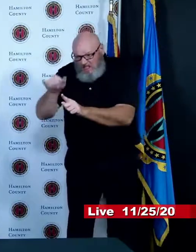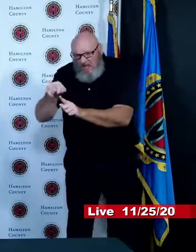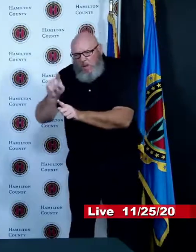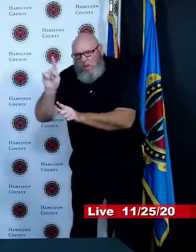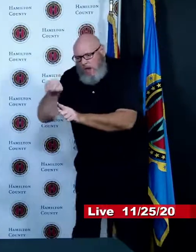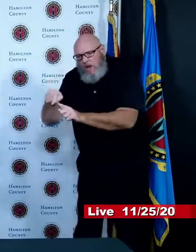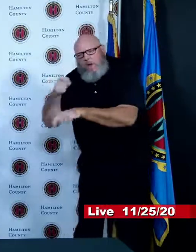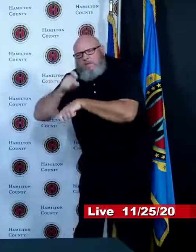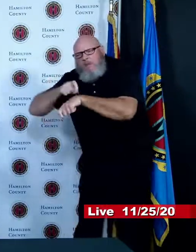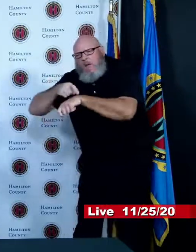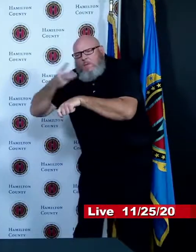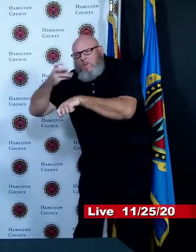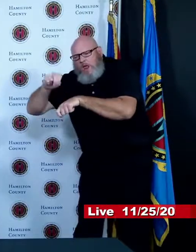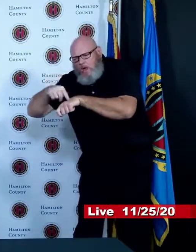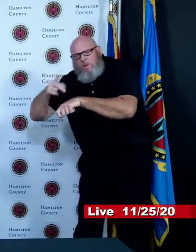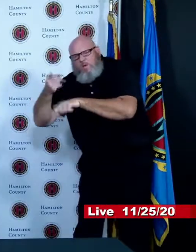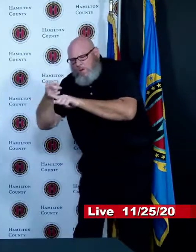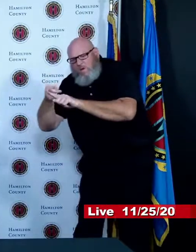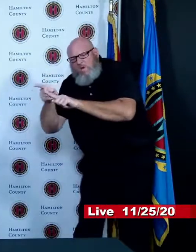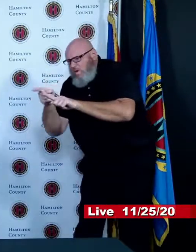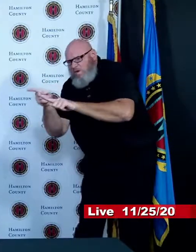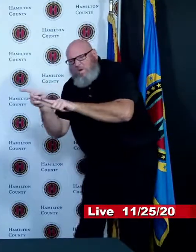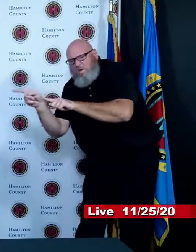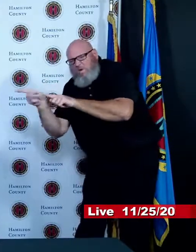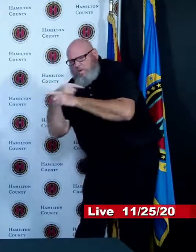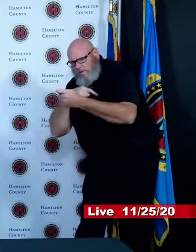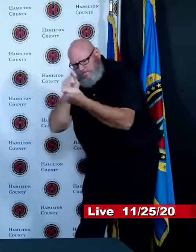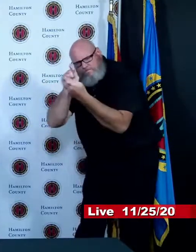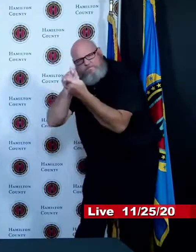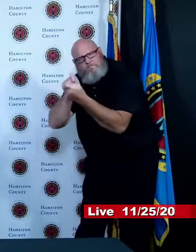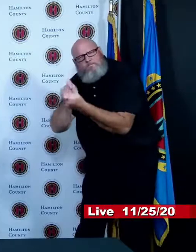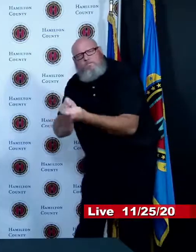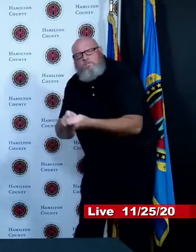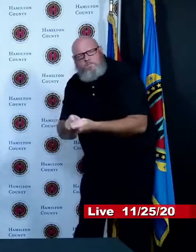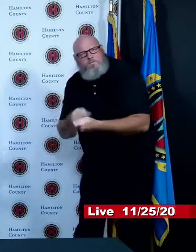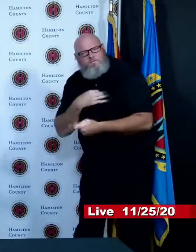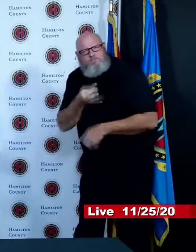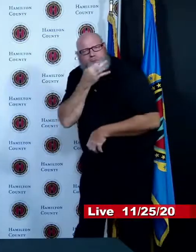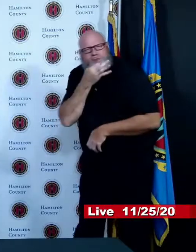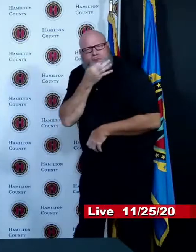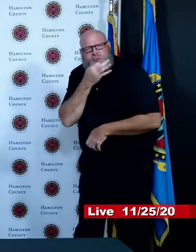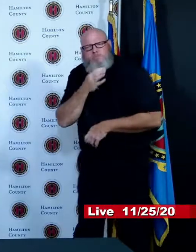been very good at saying where you acquired Covid-19 and that all comes down to that infectious